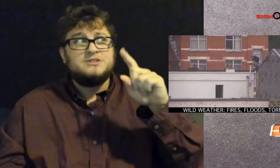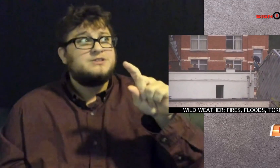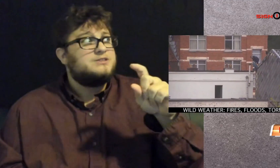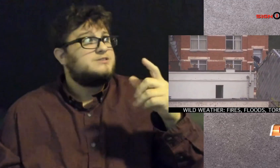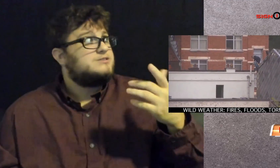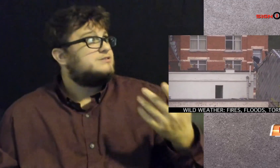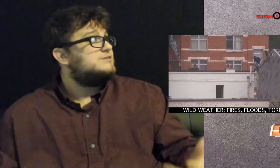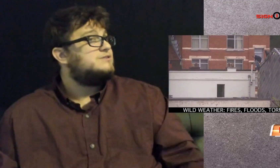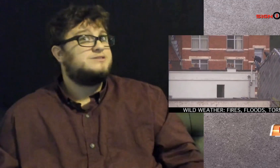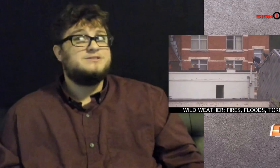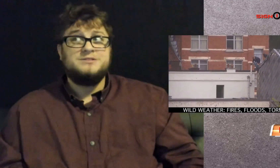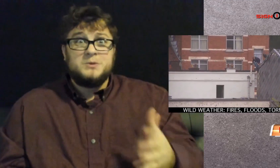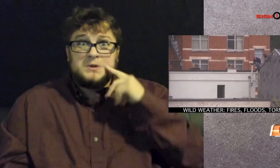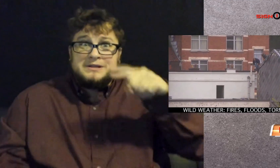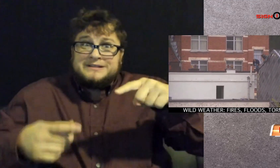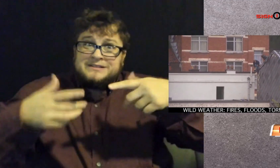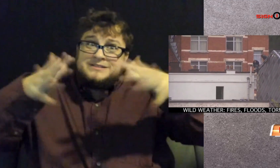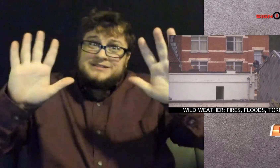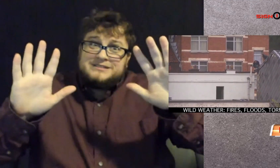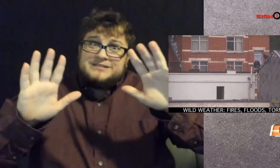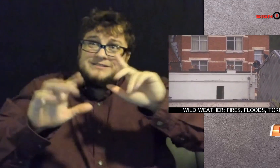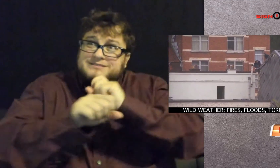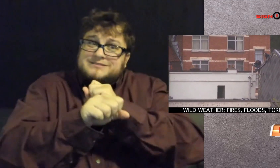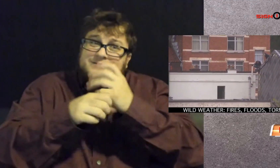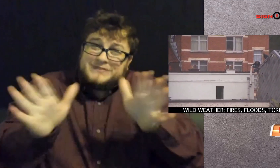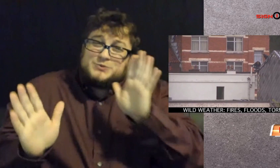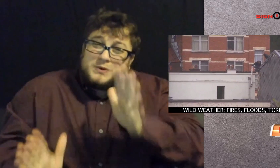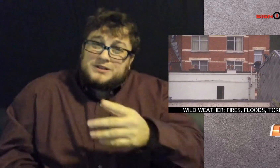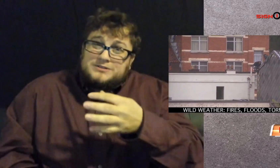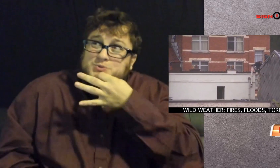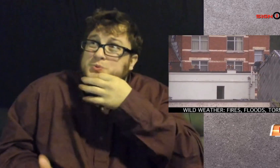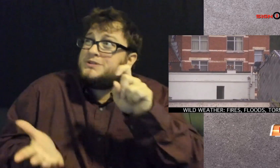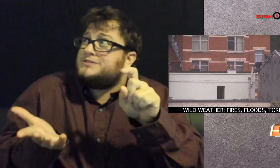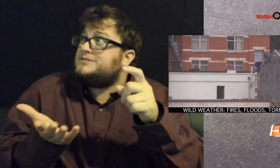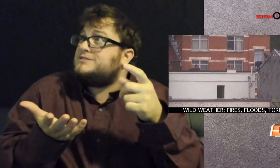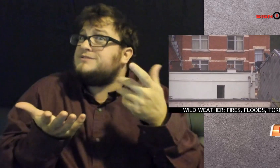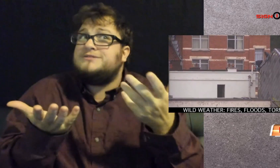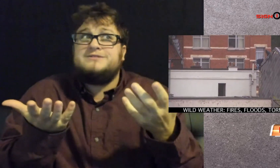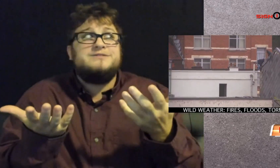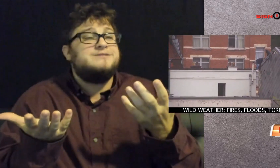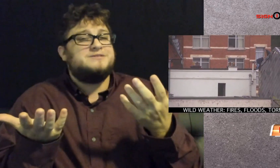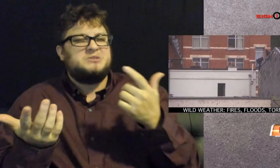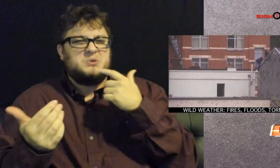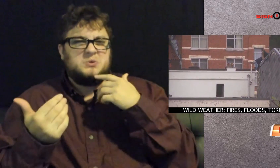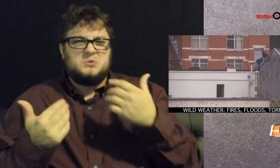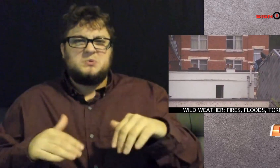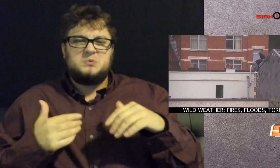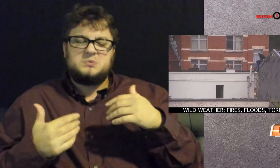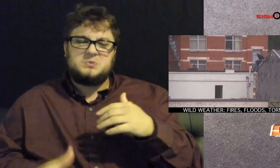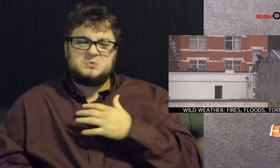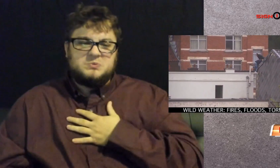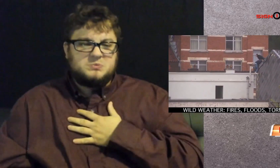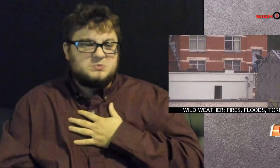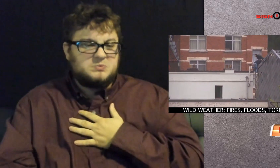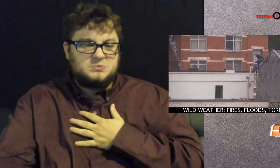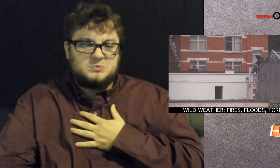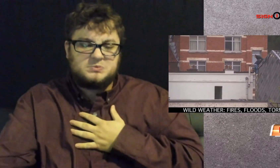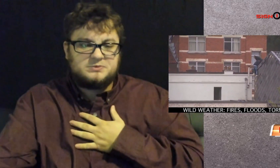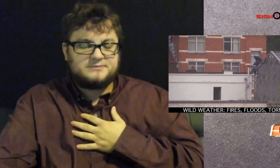the big question for many people will it ever end